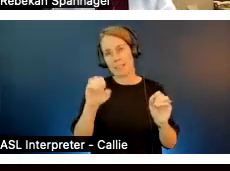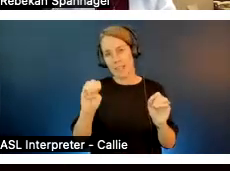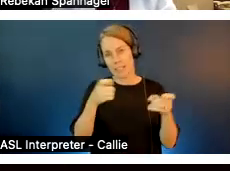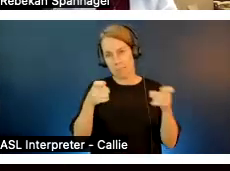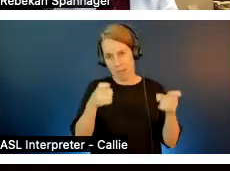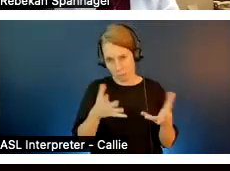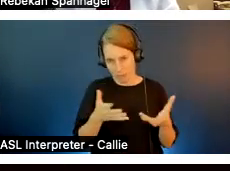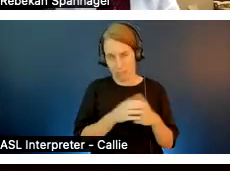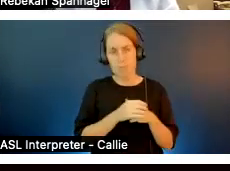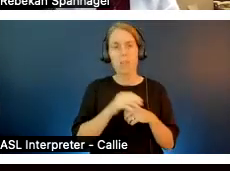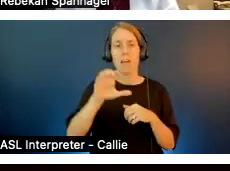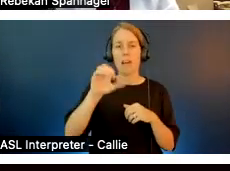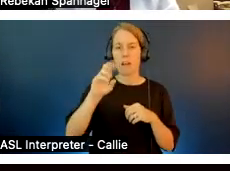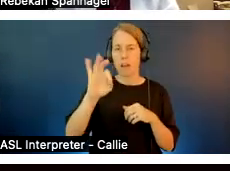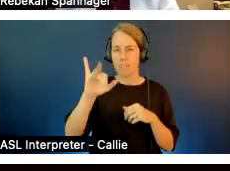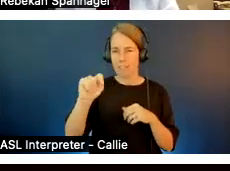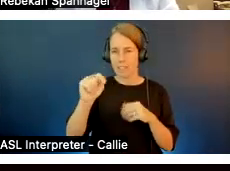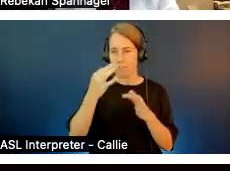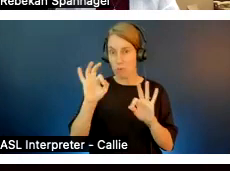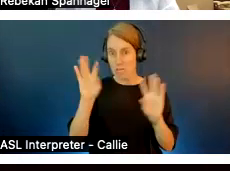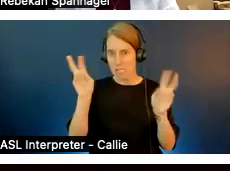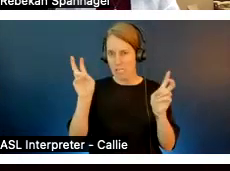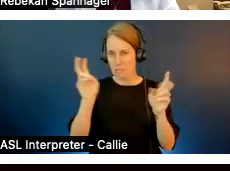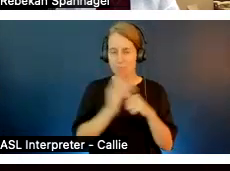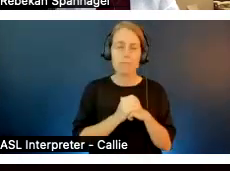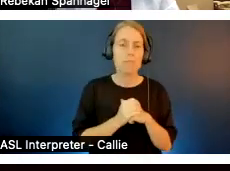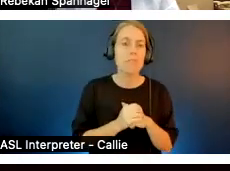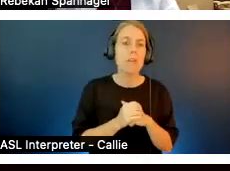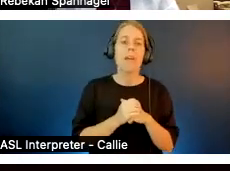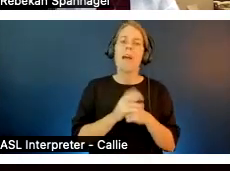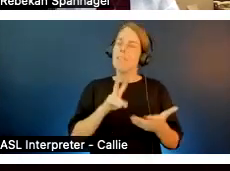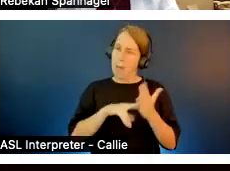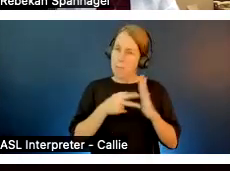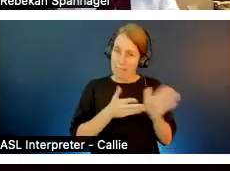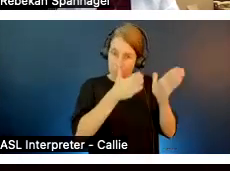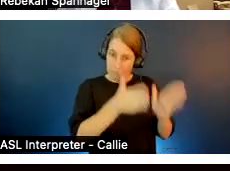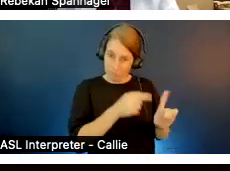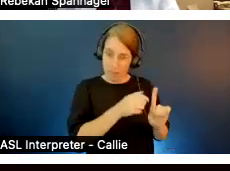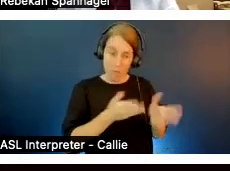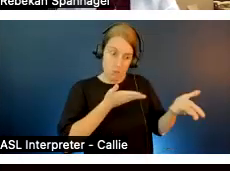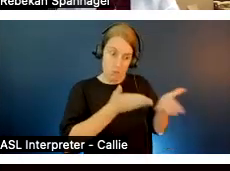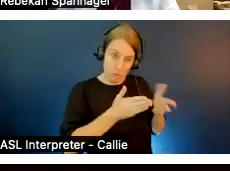again is an important service that is designed to help somebody access the services that